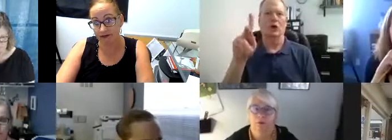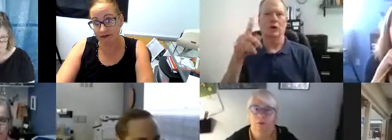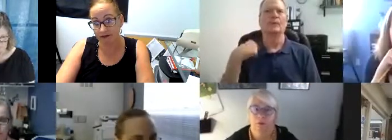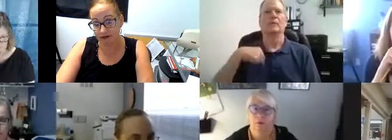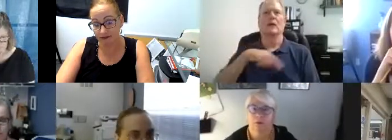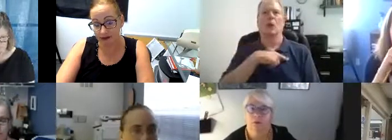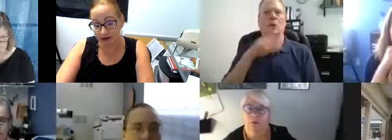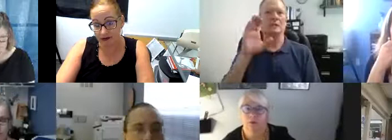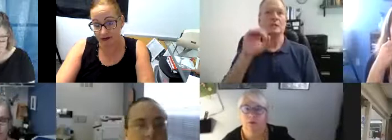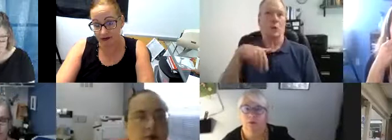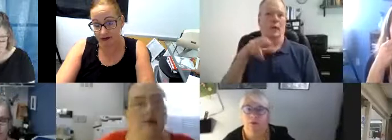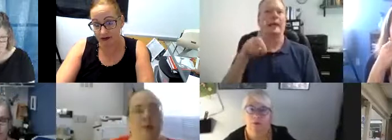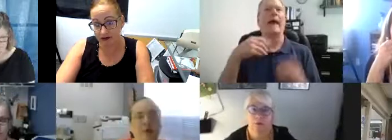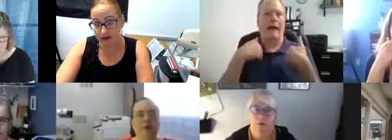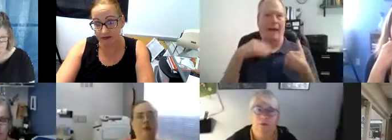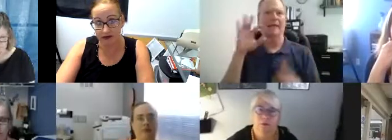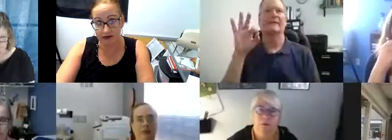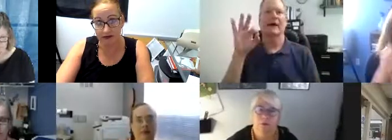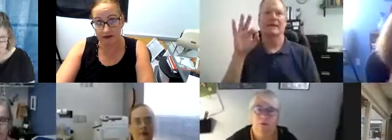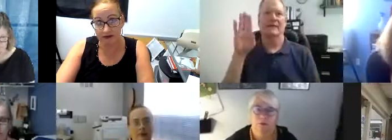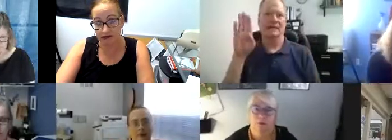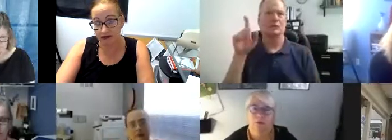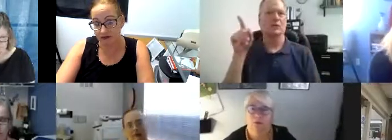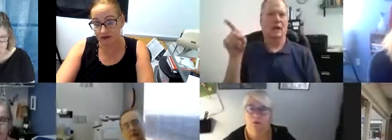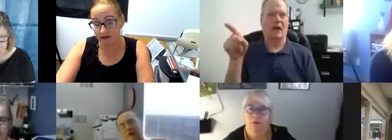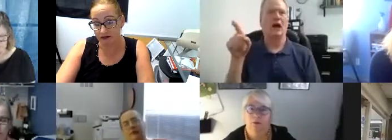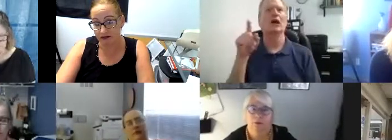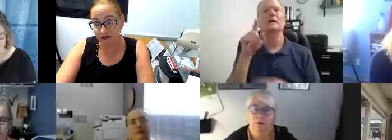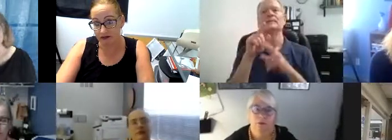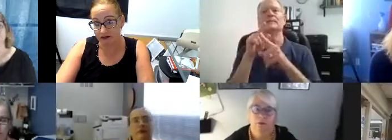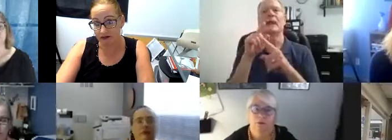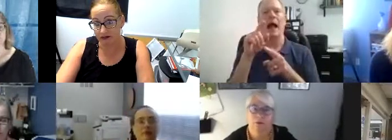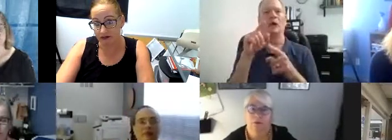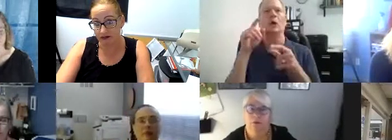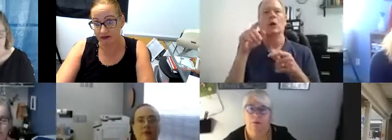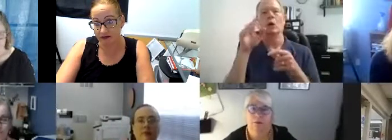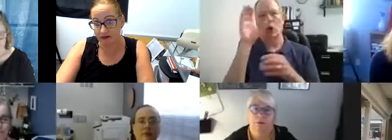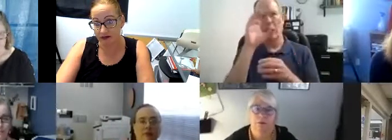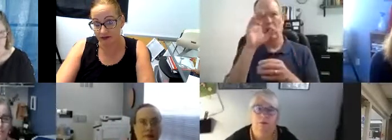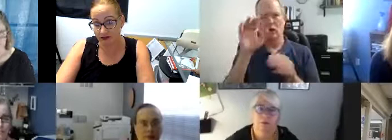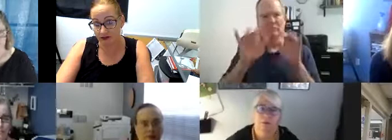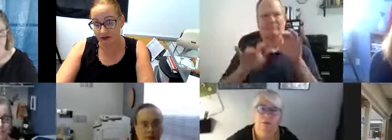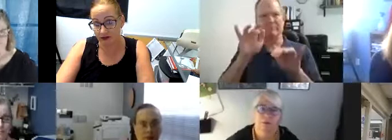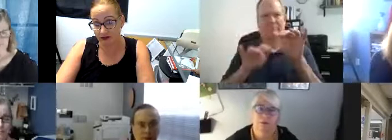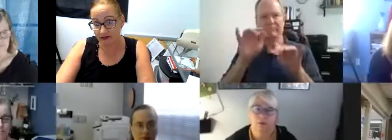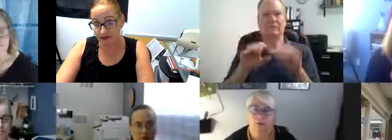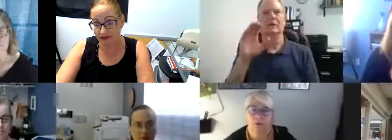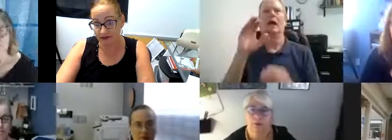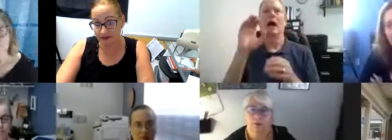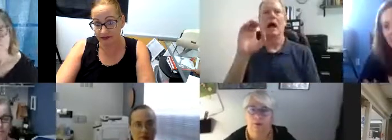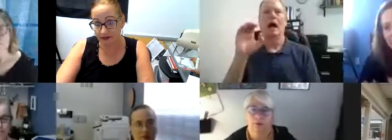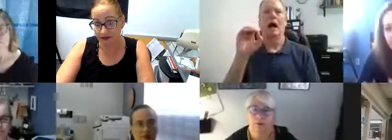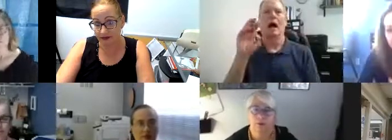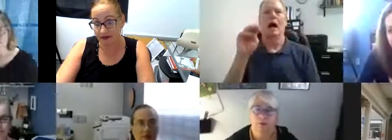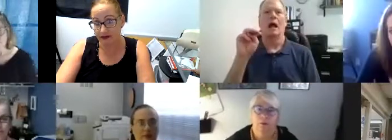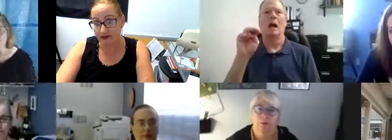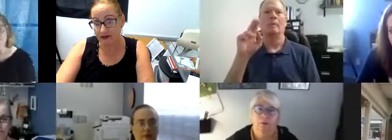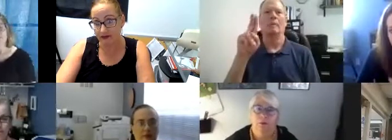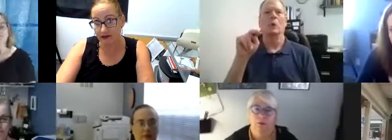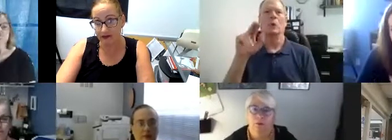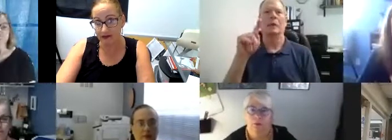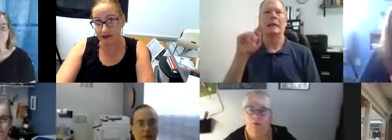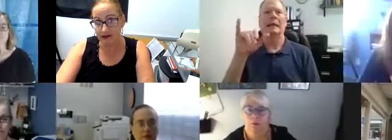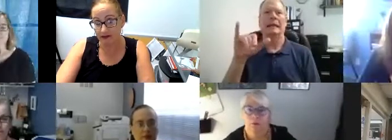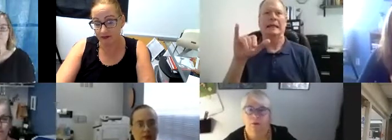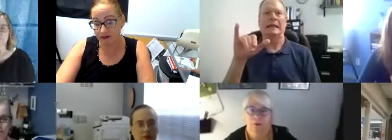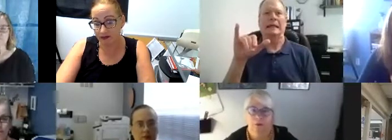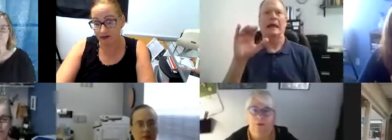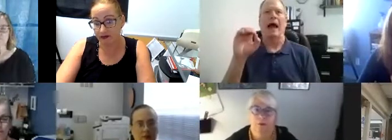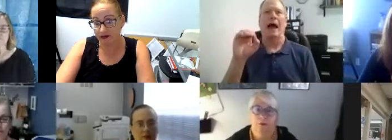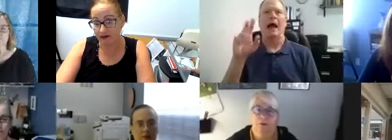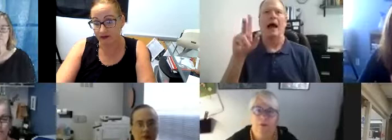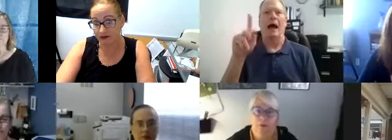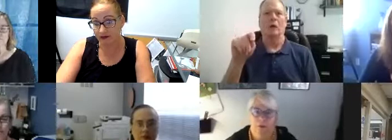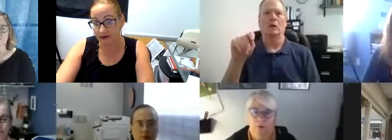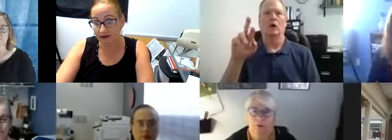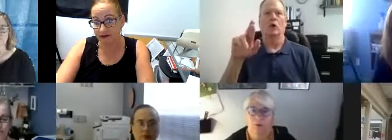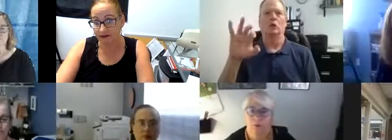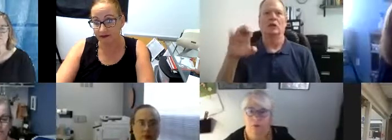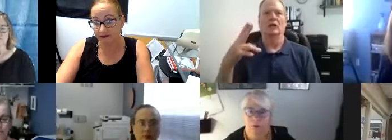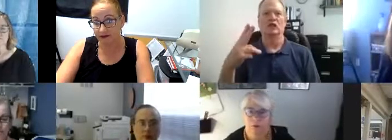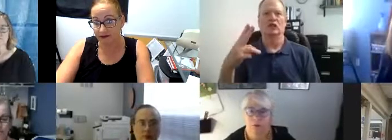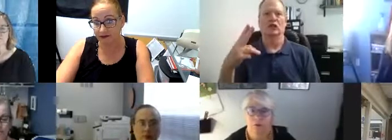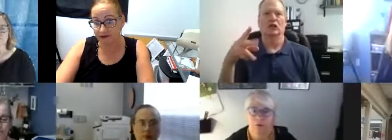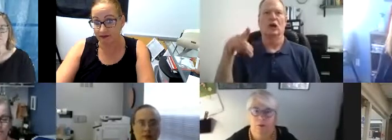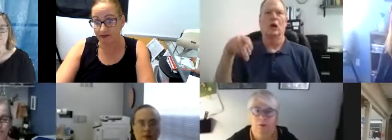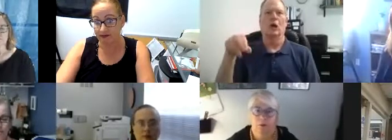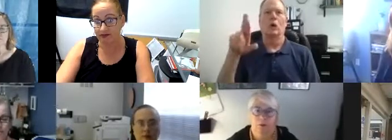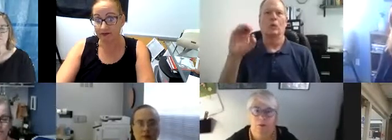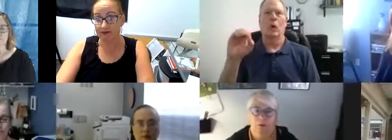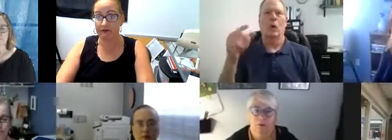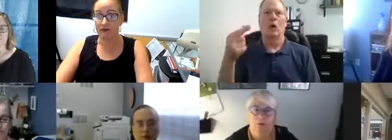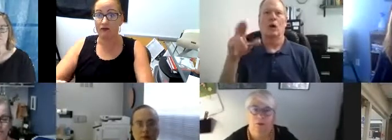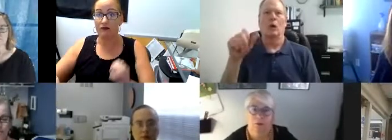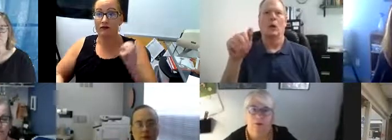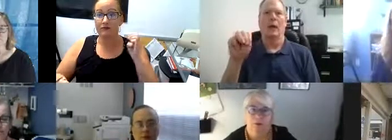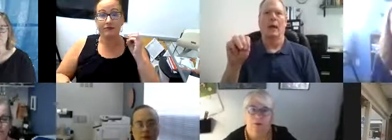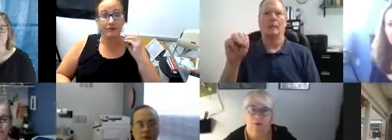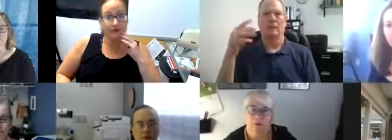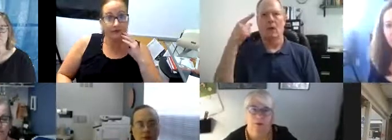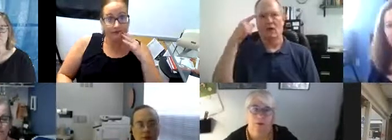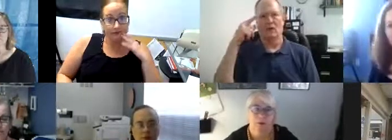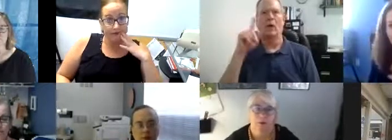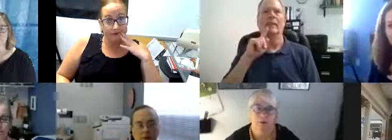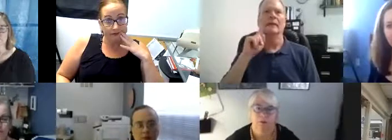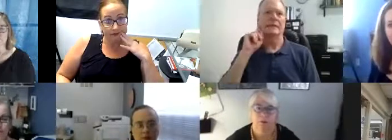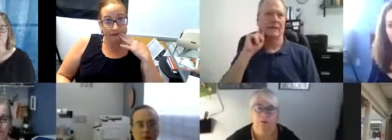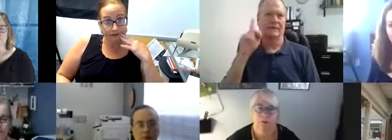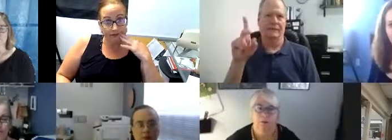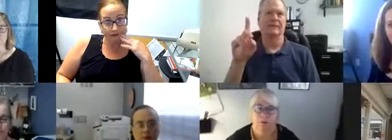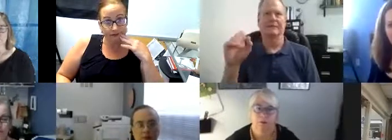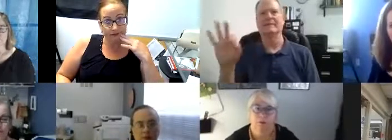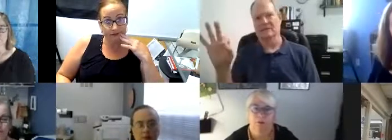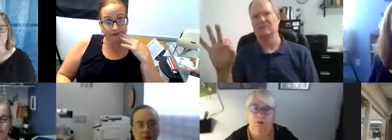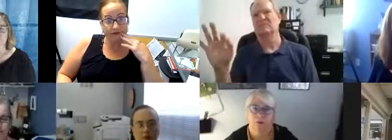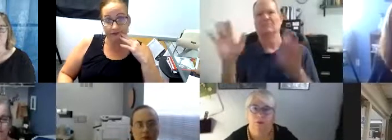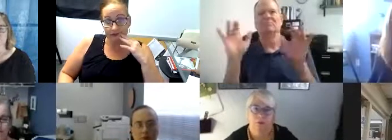We COPD have a Facebook page. you can search the Community Outreach Program for the Deaf.